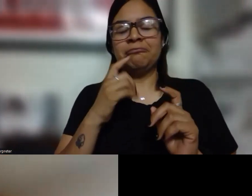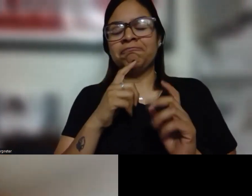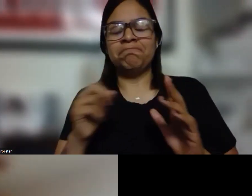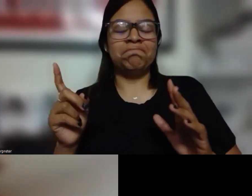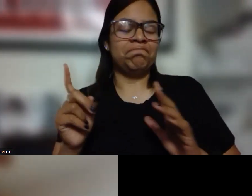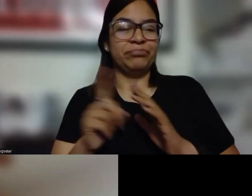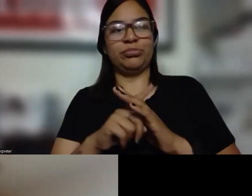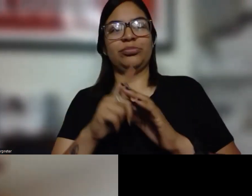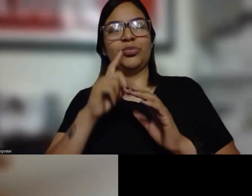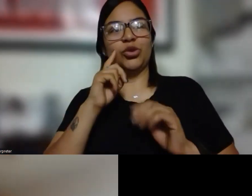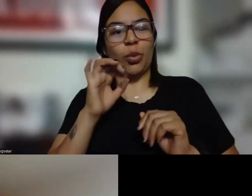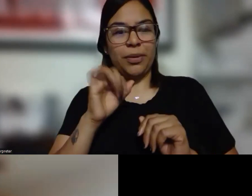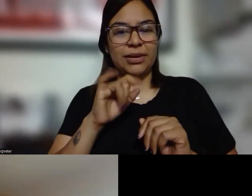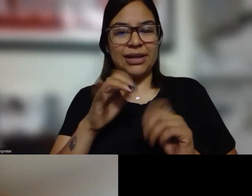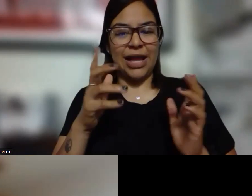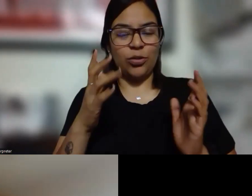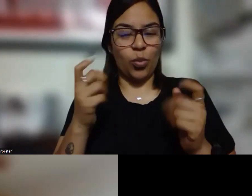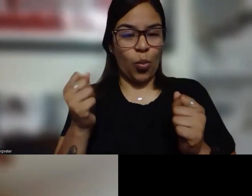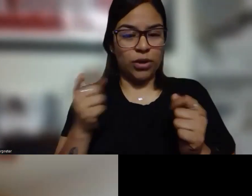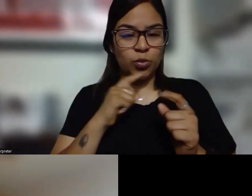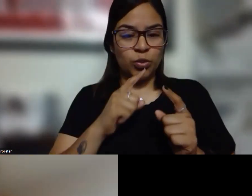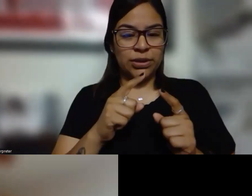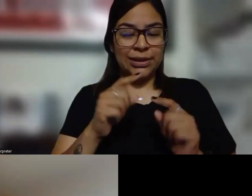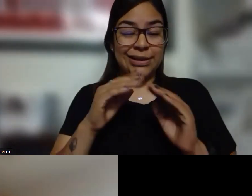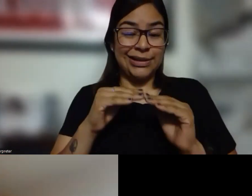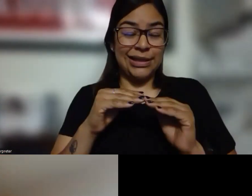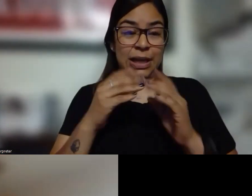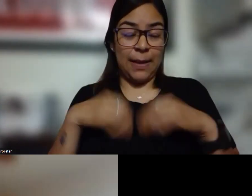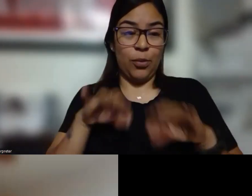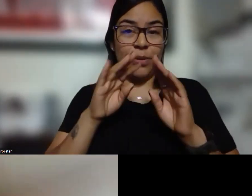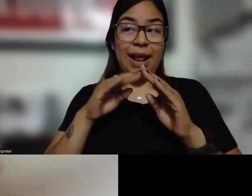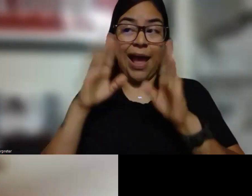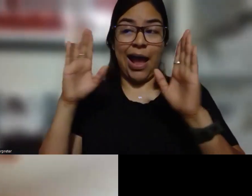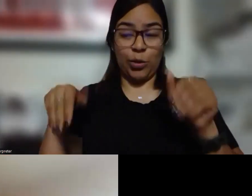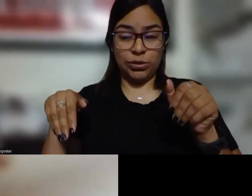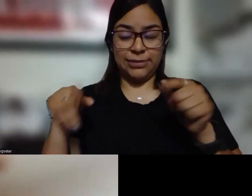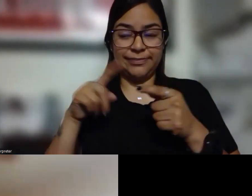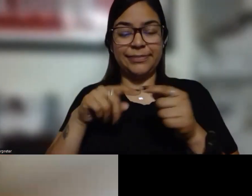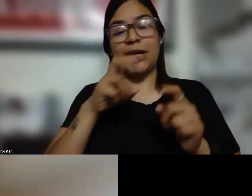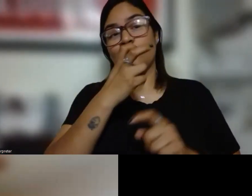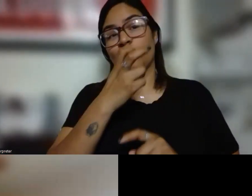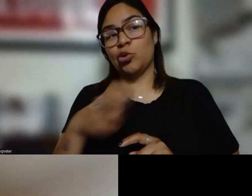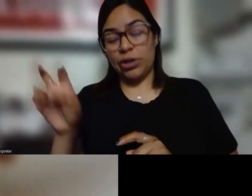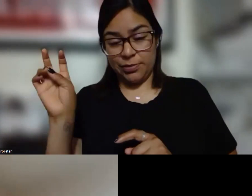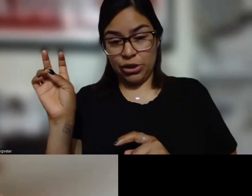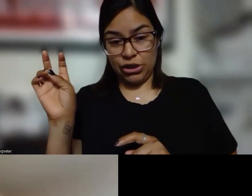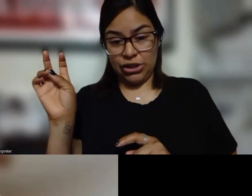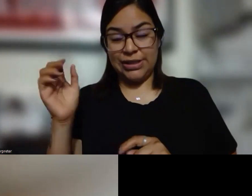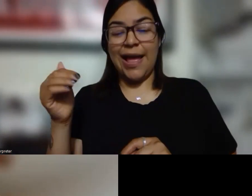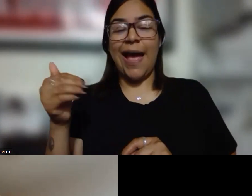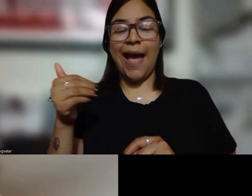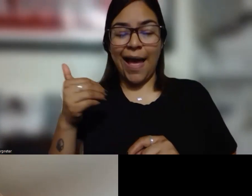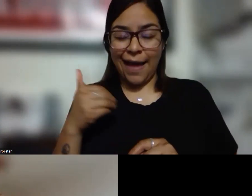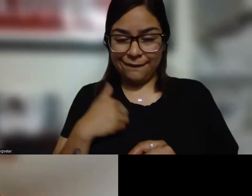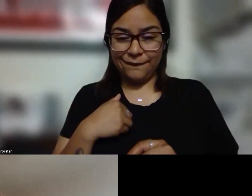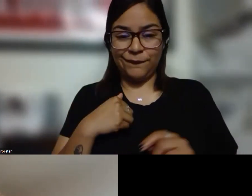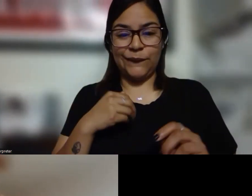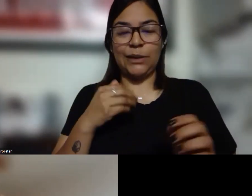are facing guess what housing Transportation you know having the services available um in